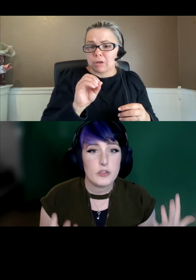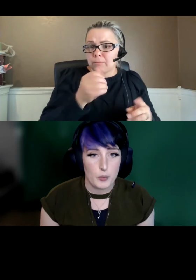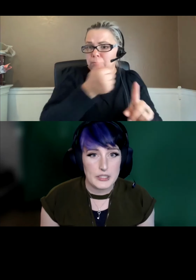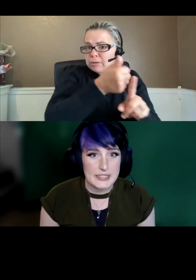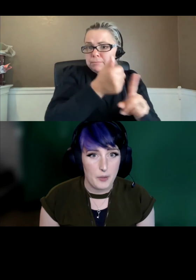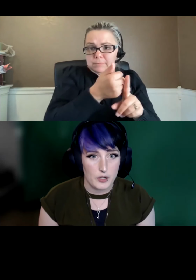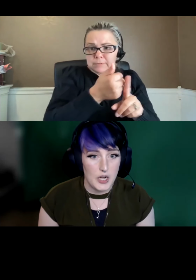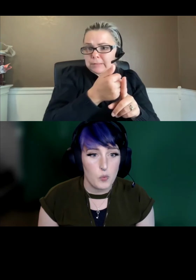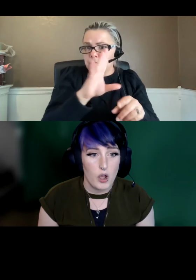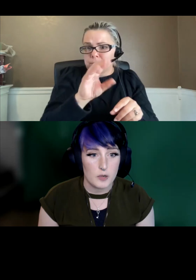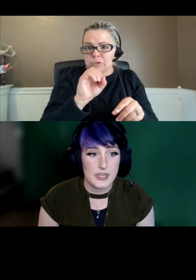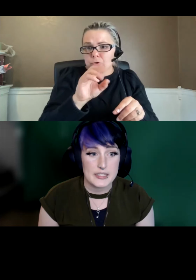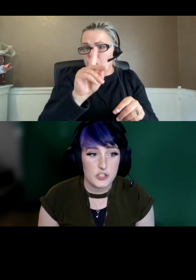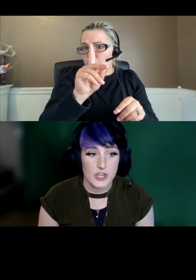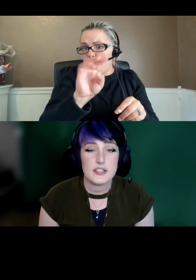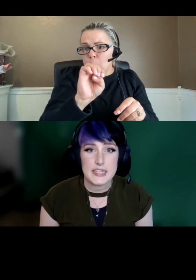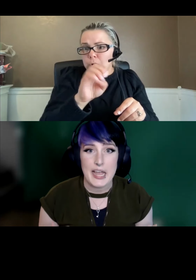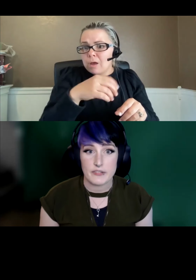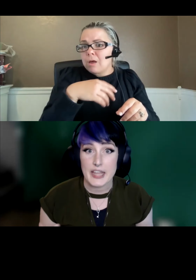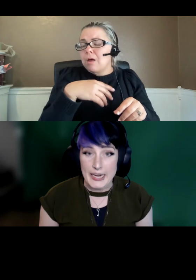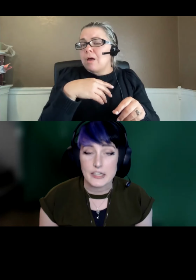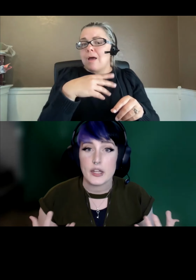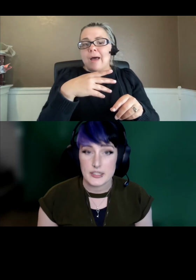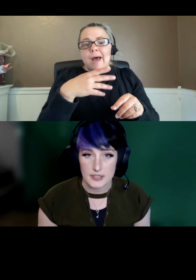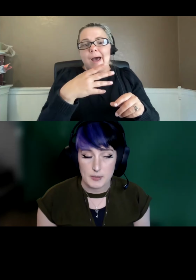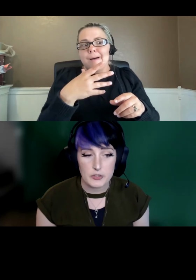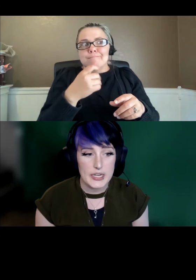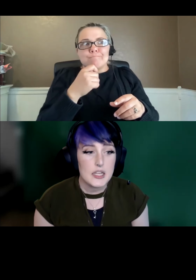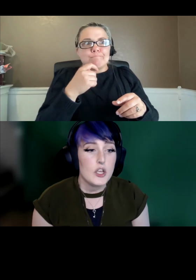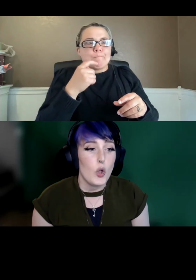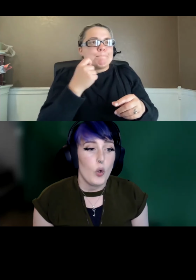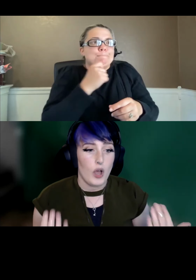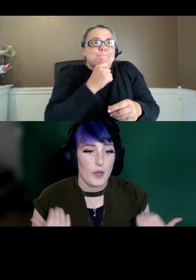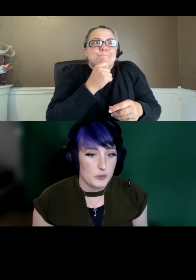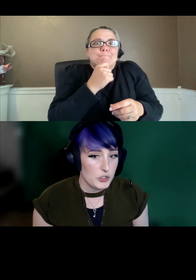they realized they were in hot water because they just didn't have the handle on accessibility. They